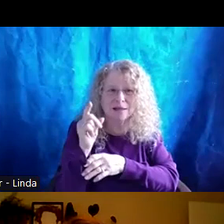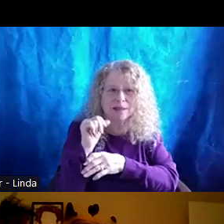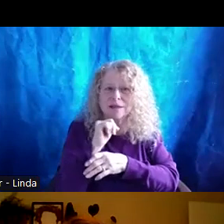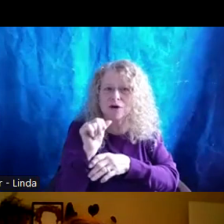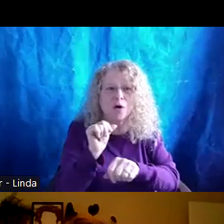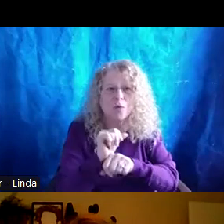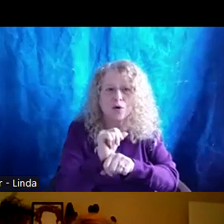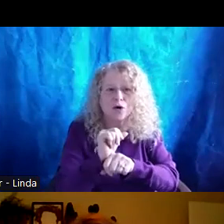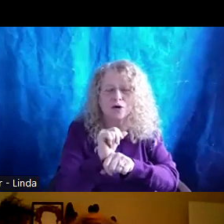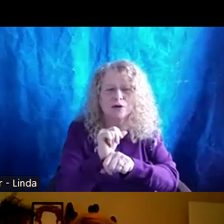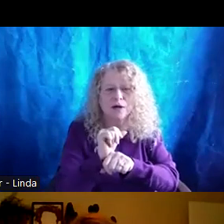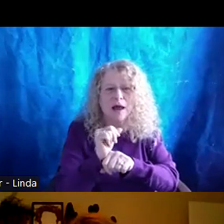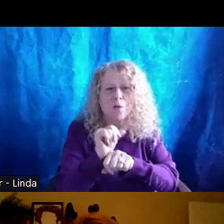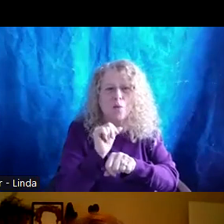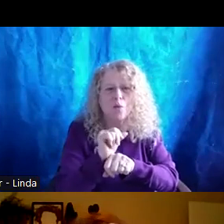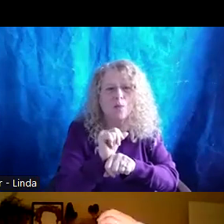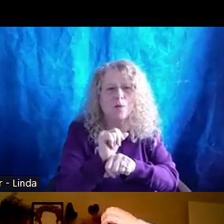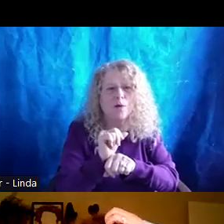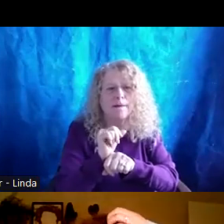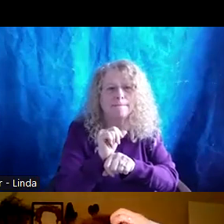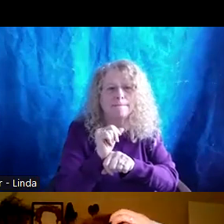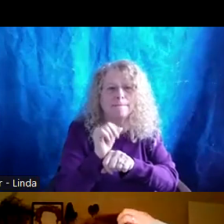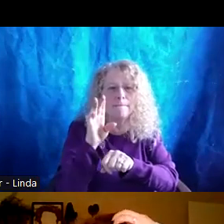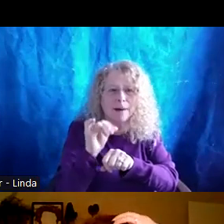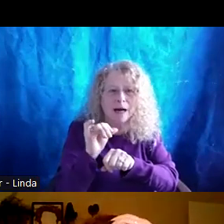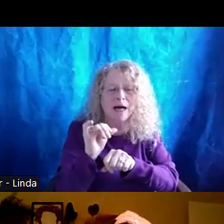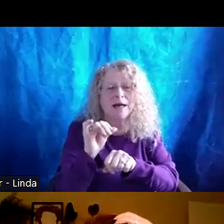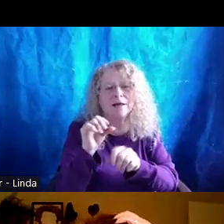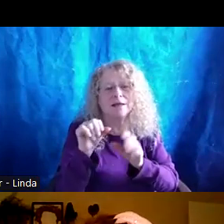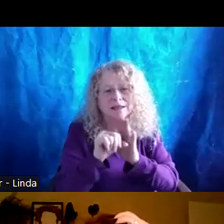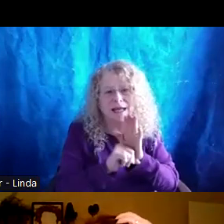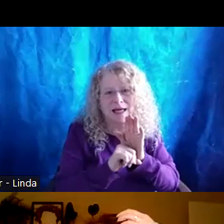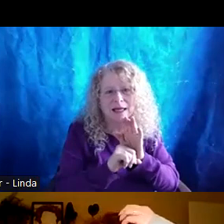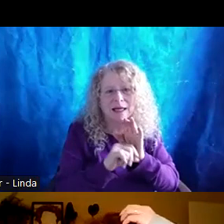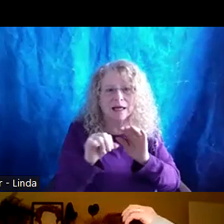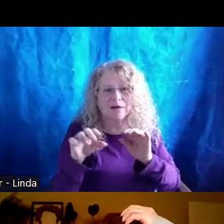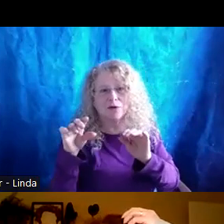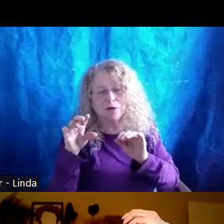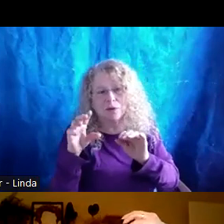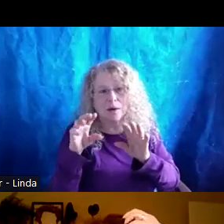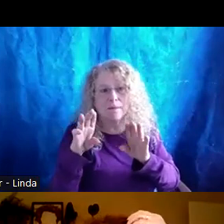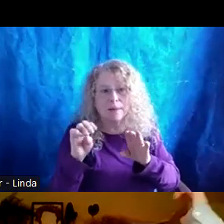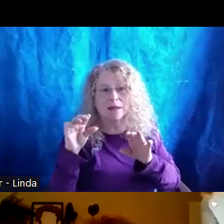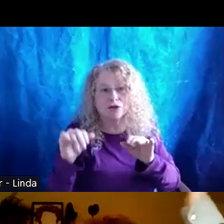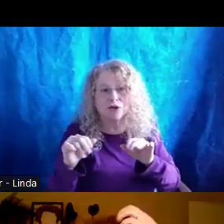STATE. SO IN ORDER TO BE A CHILDCARE PROVIDER WHO CAN RECEIVE PAYMENT THEY DO NEED TO HAVE A